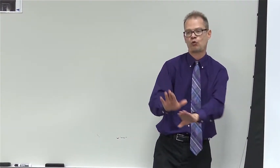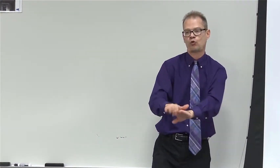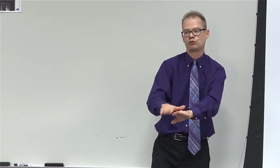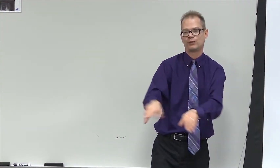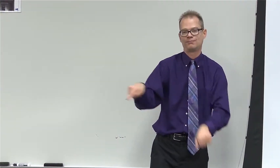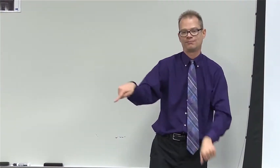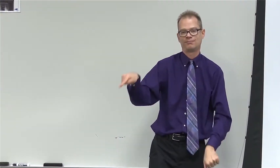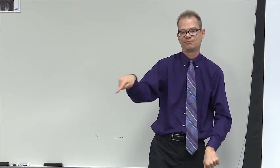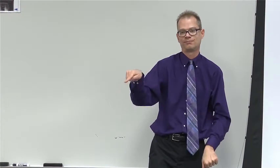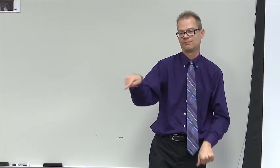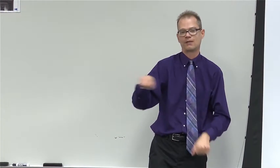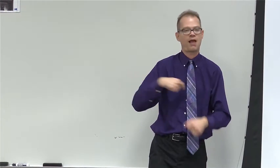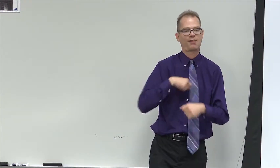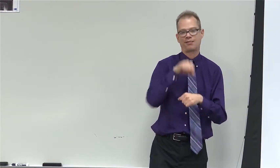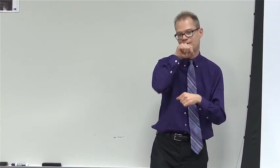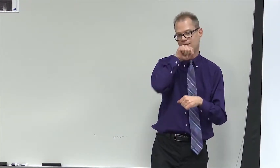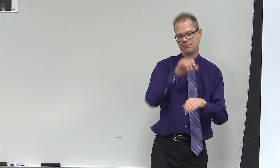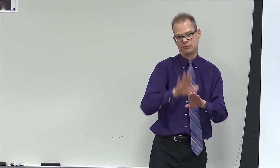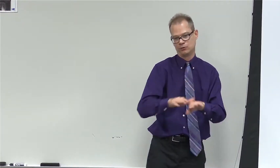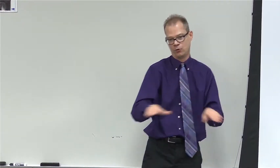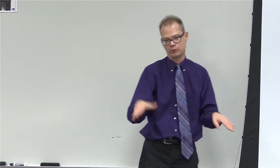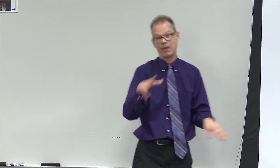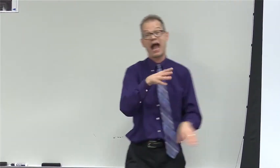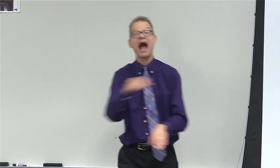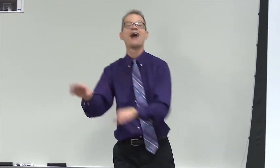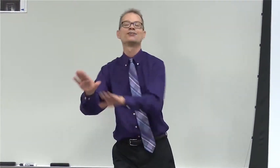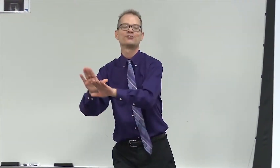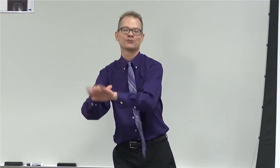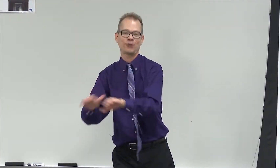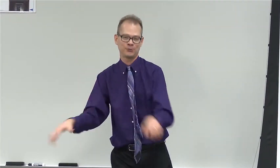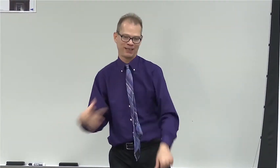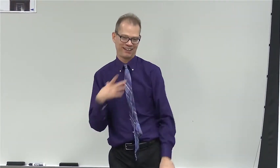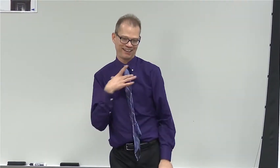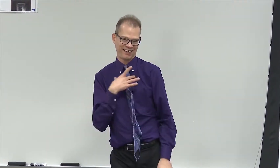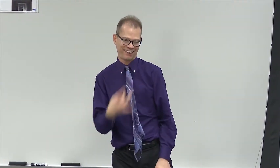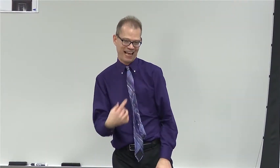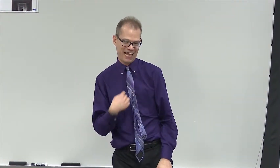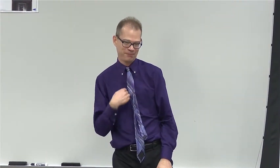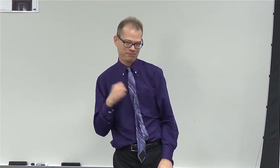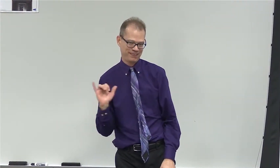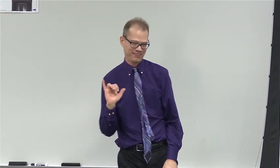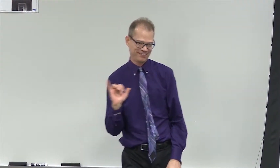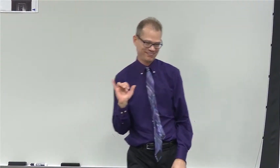because children-- I just love children, and children like me, too.